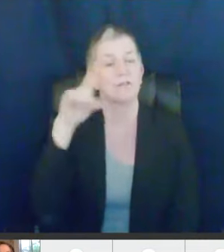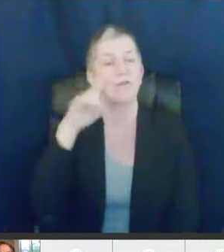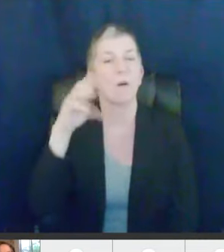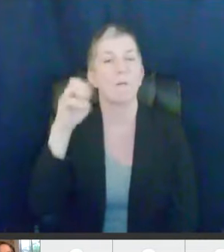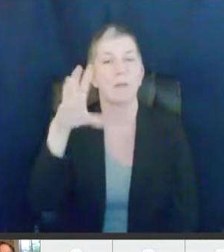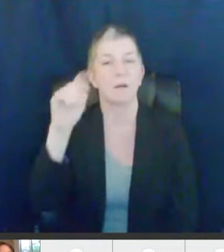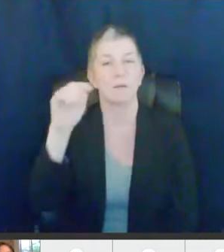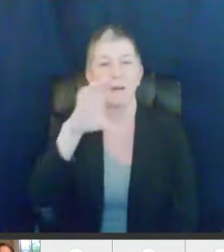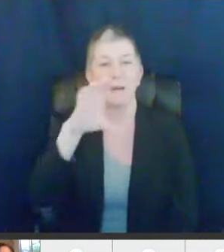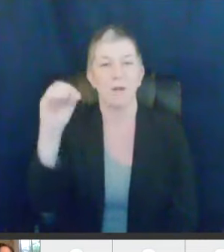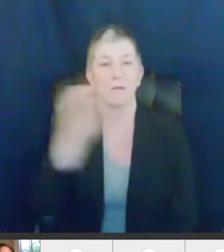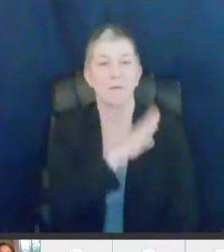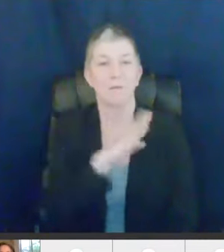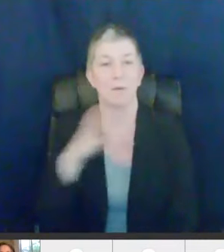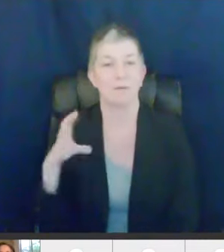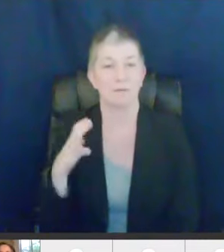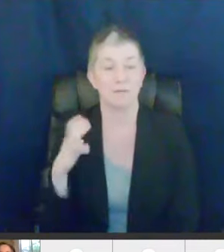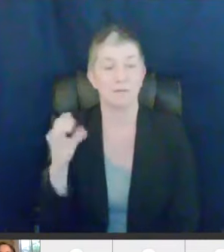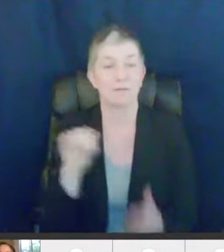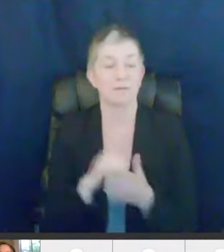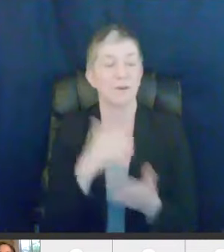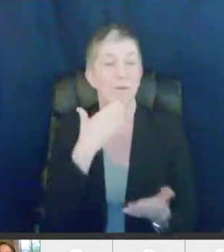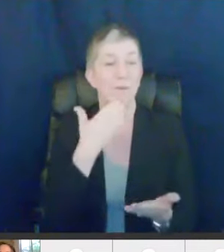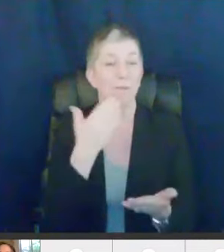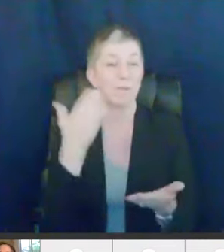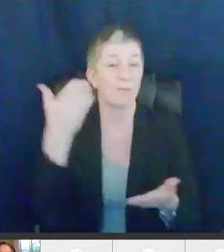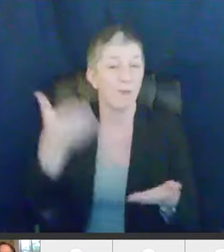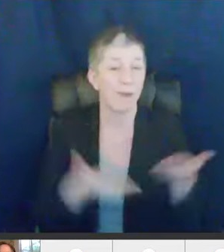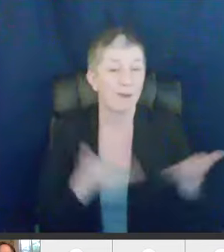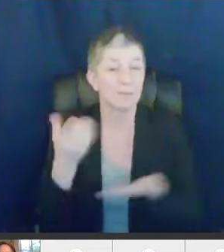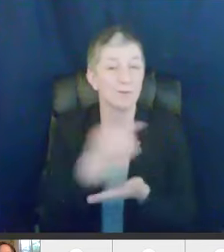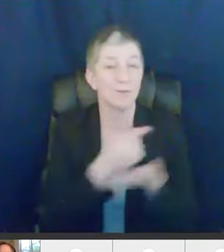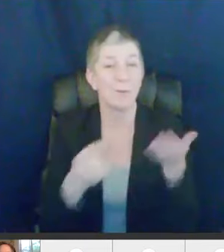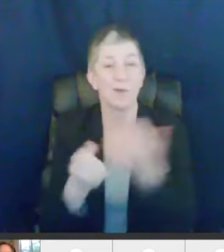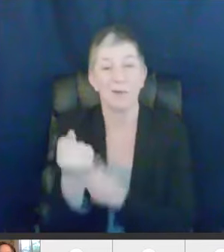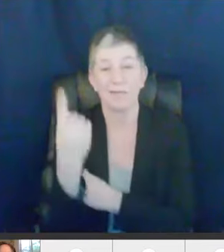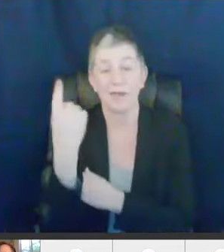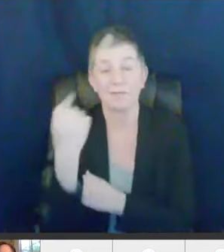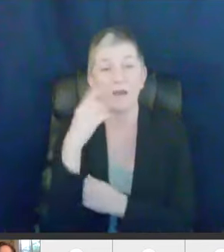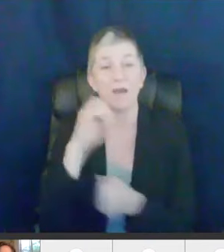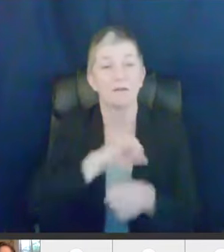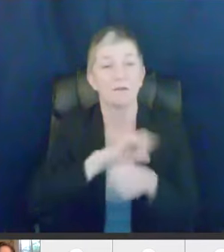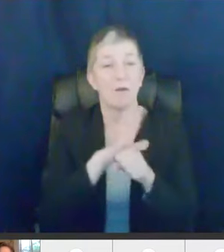of week 11 of the covid19 pademic here in Montgomery County